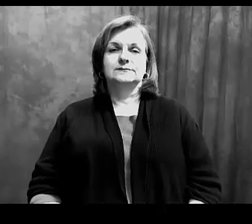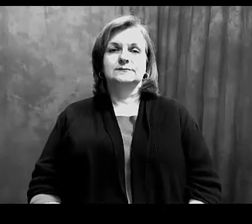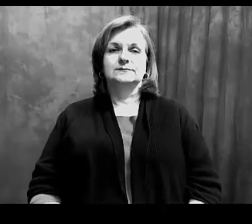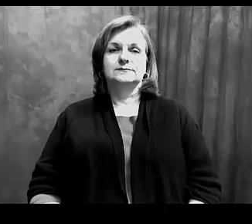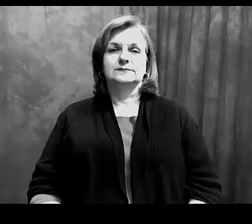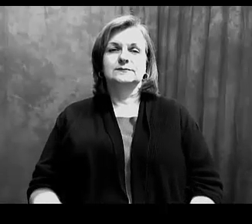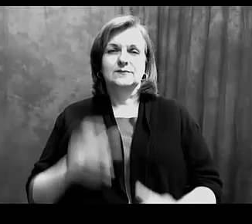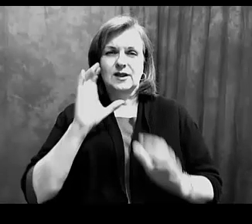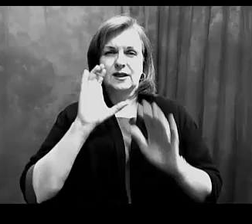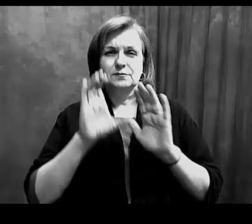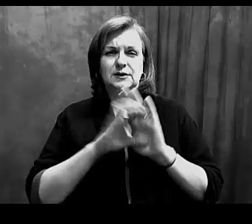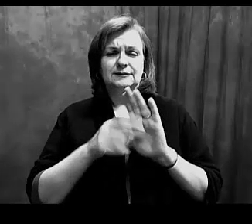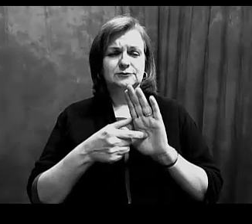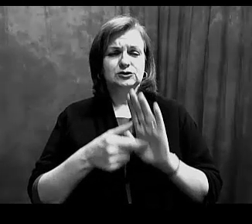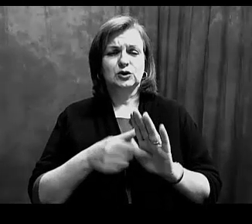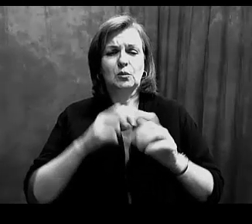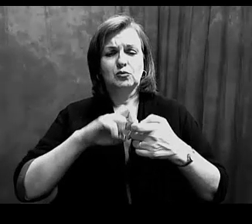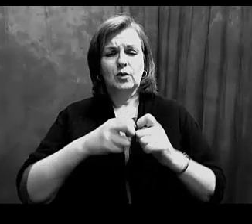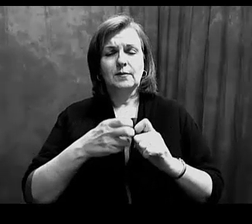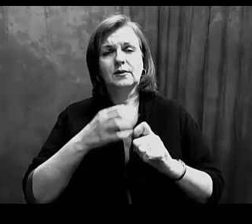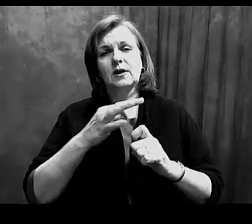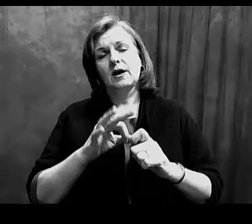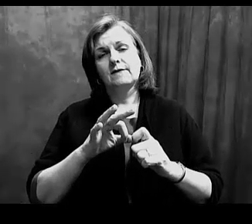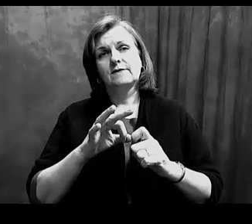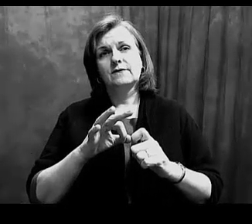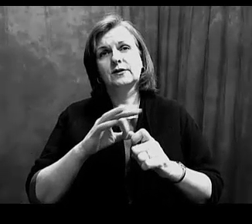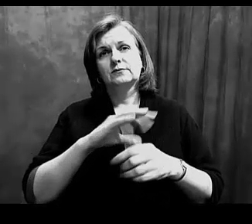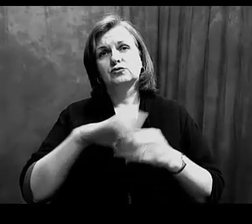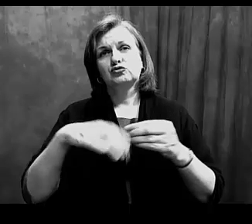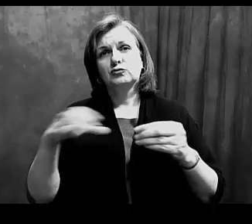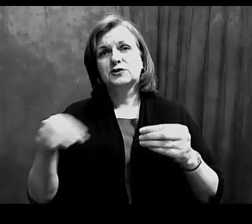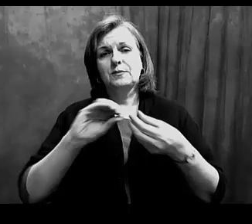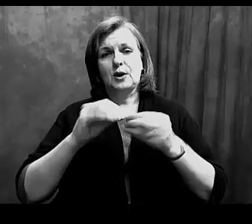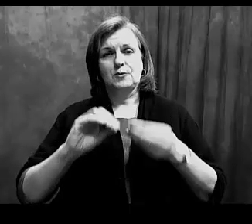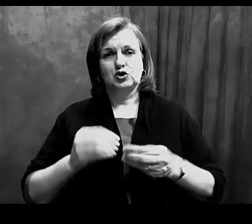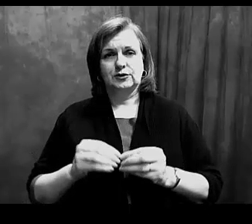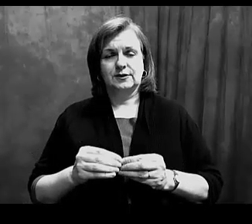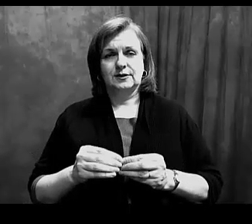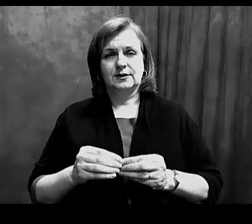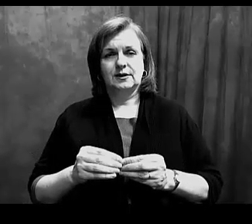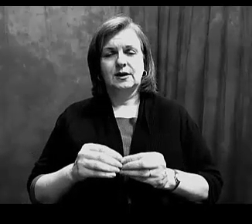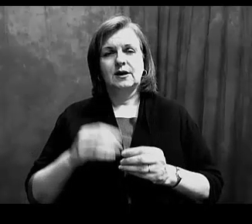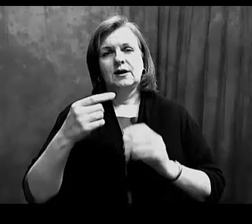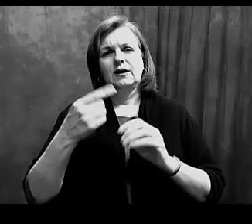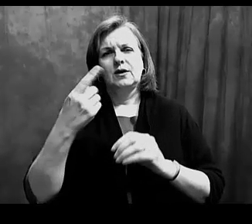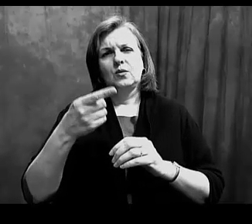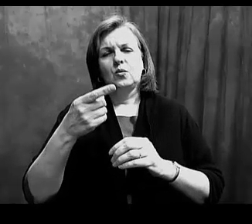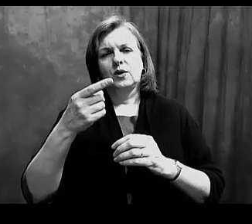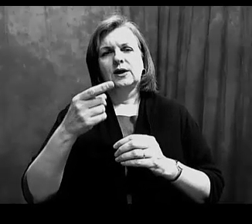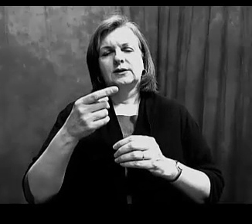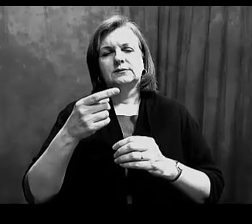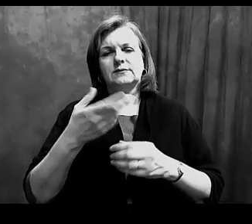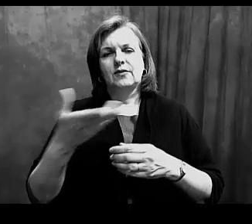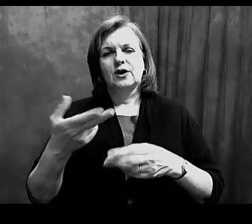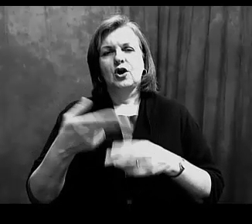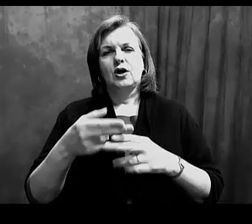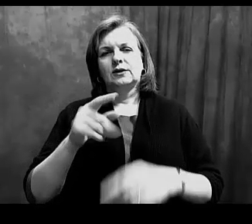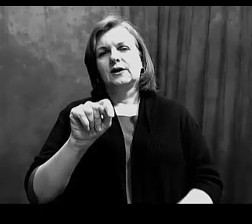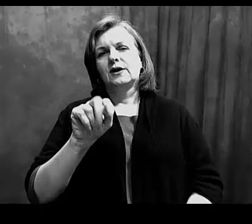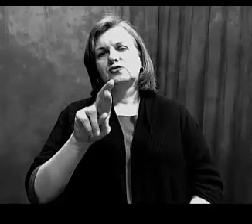we also look for problems with chromosome number associated with the karyotypes -- trisomy 21